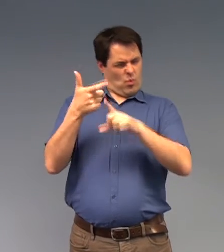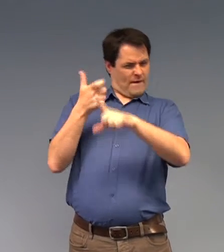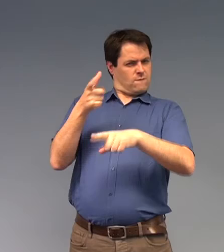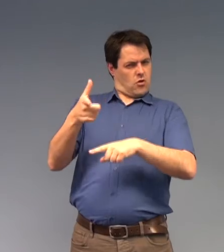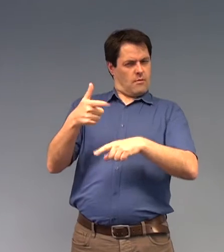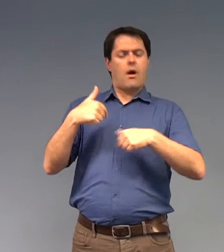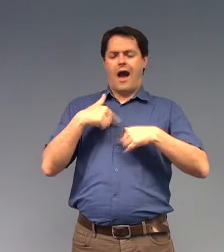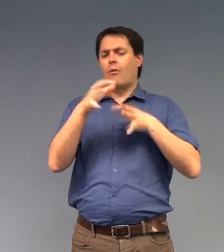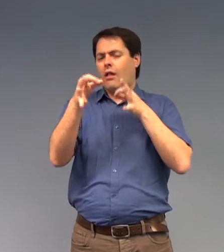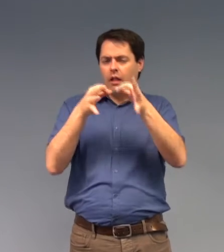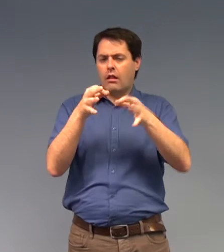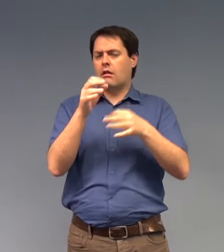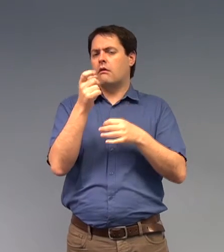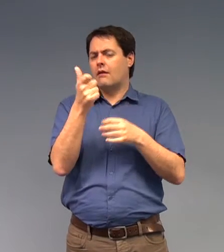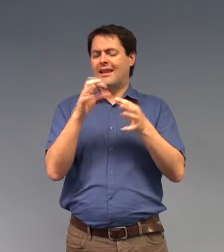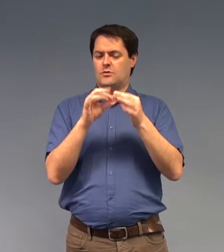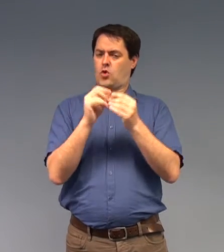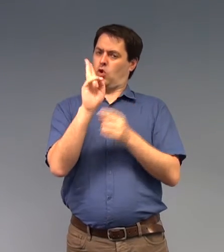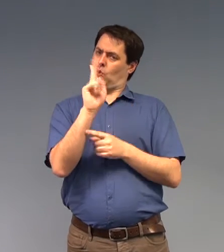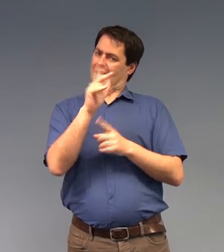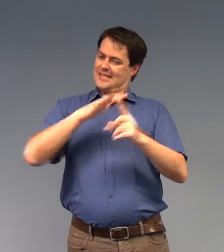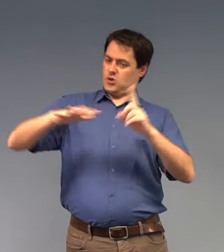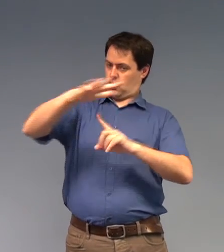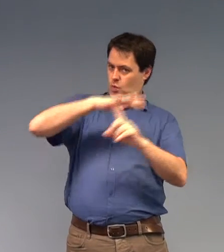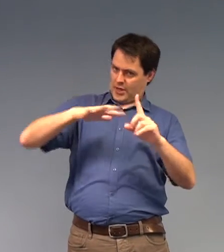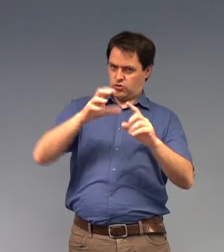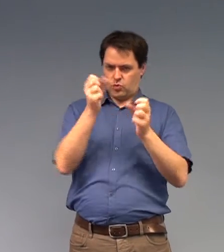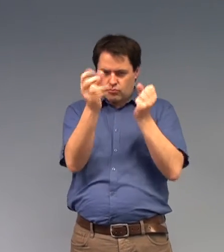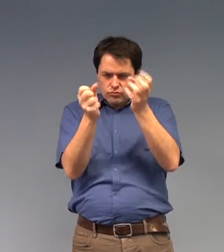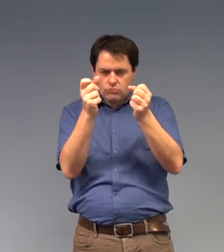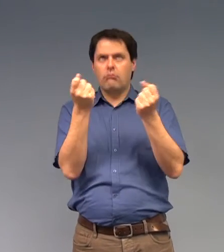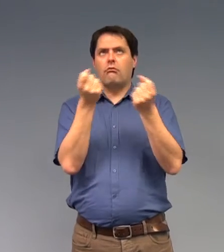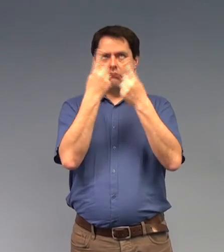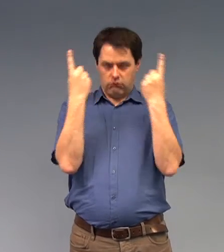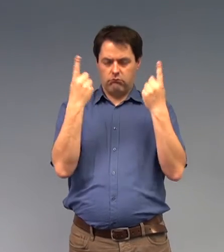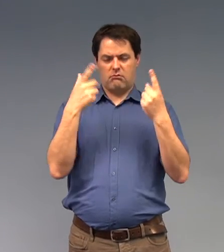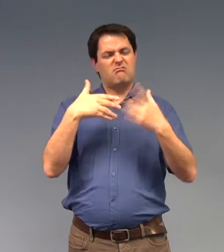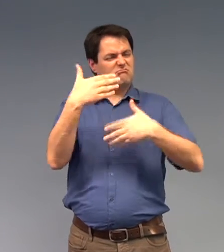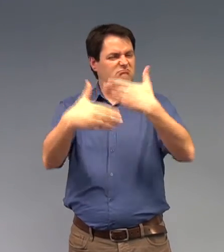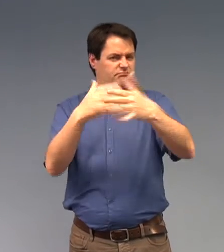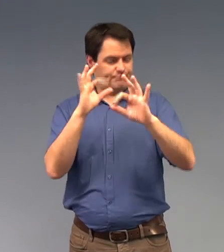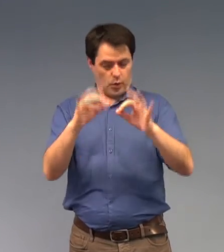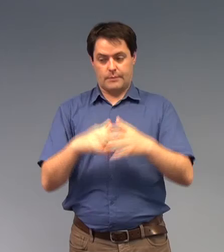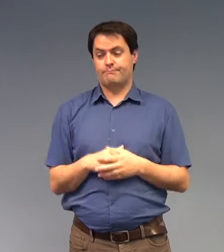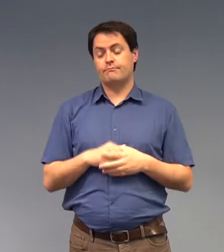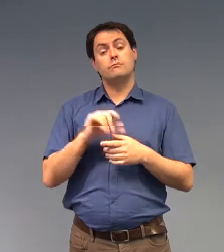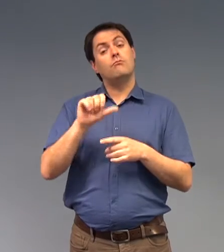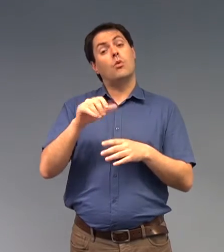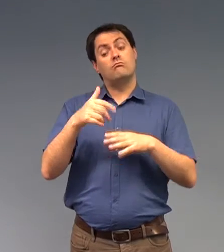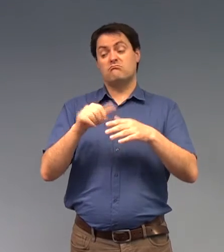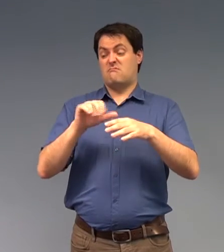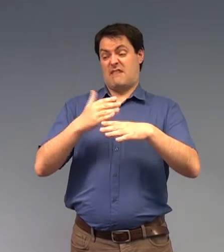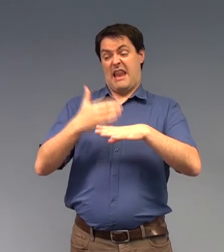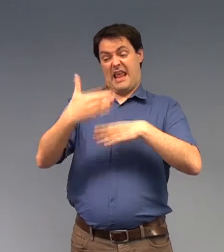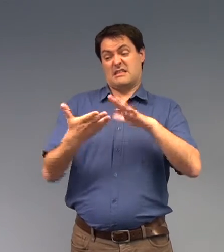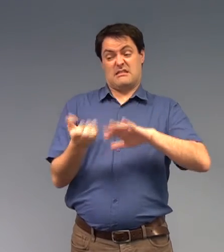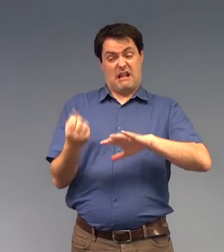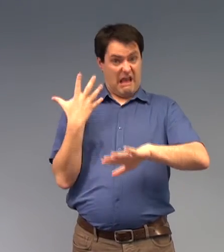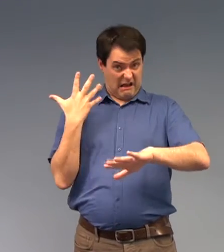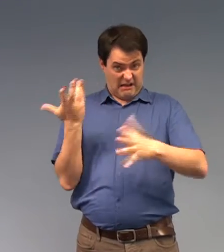So, as I've said, it's not new. But it would appear that this role has continued. And my research within the interpreted television news,